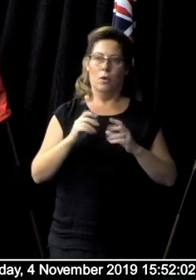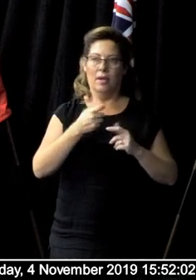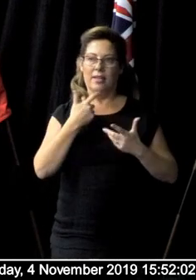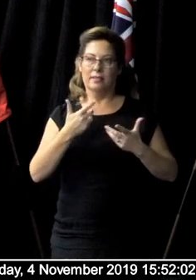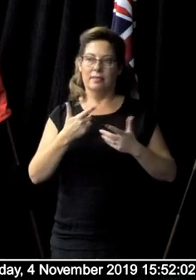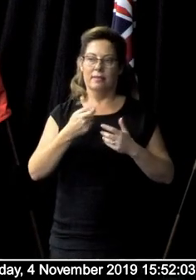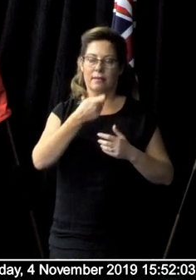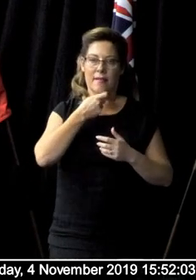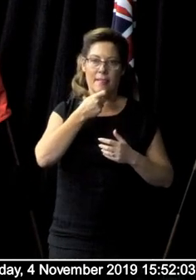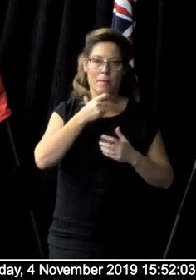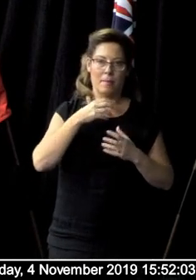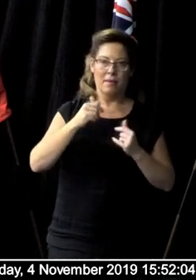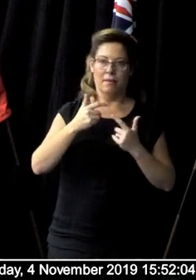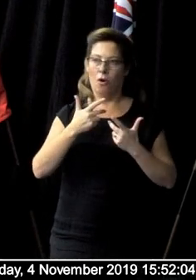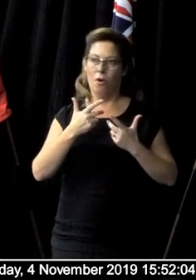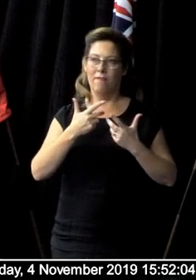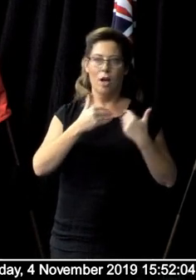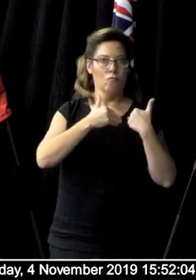don’t fall through the gaps? Thank you.